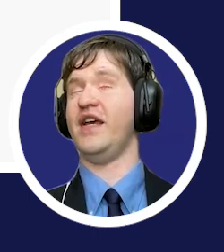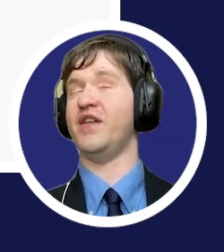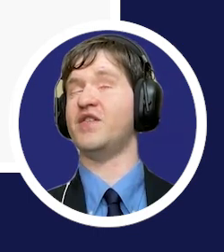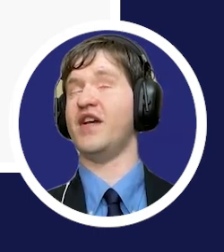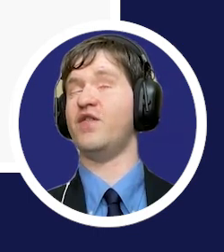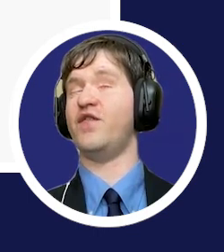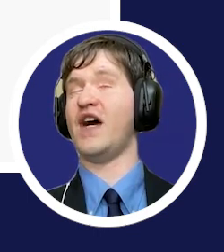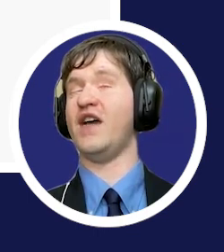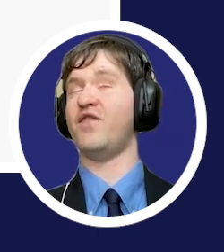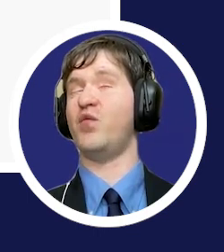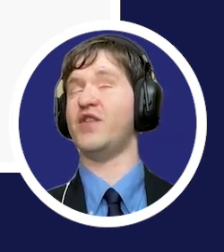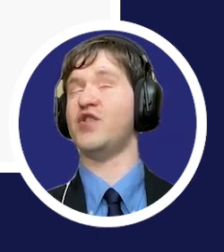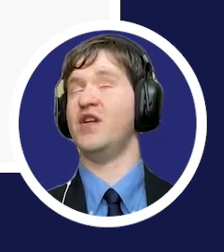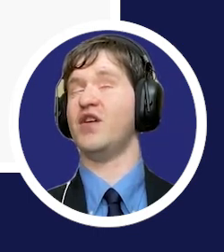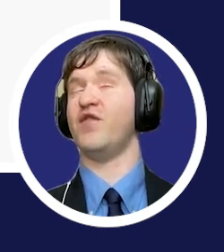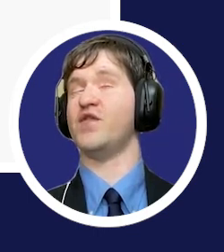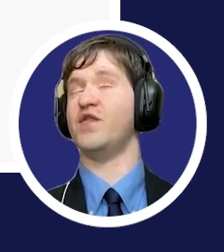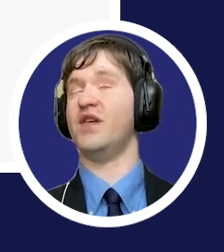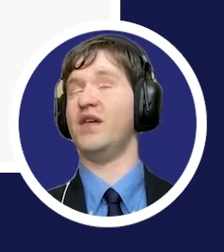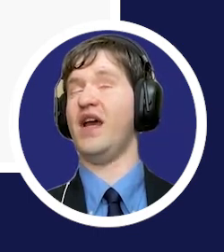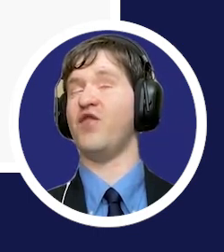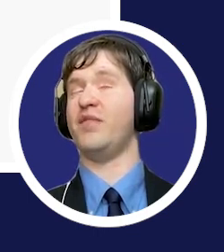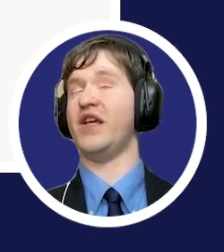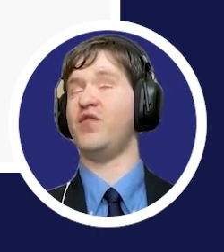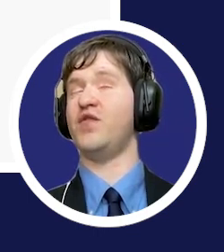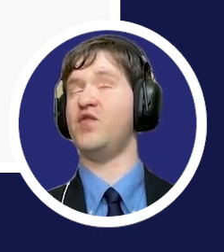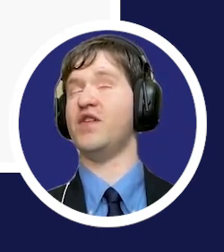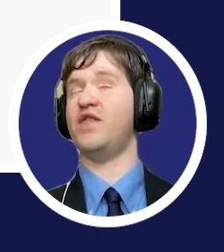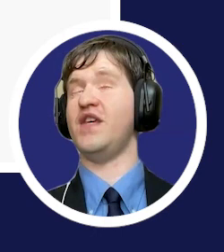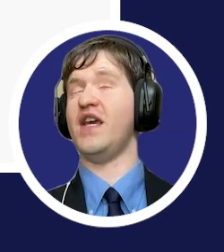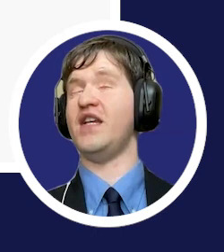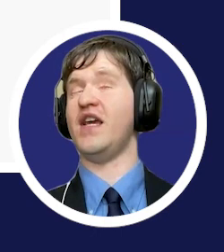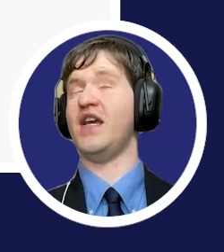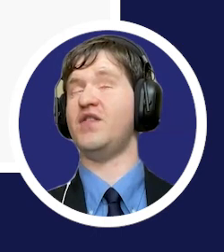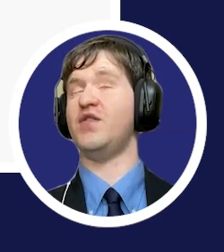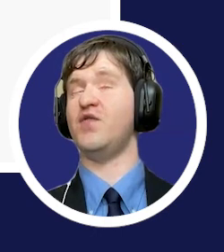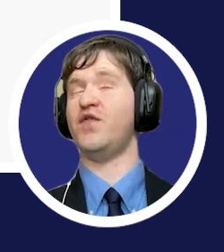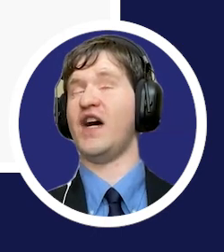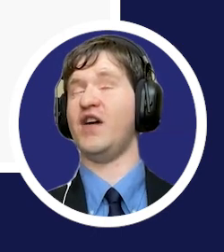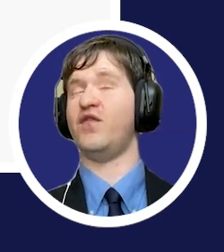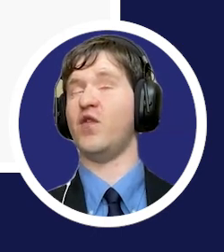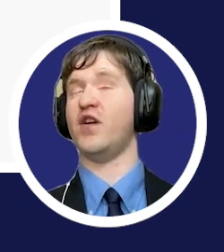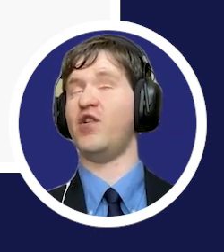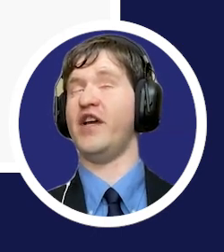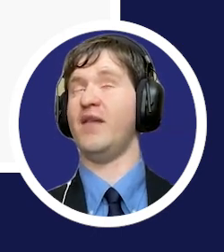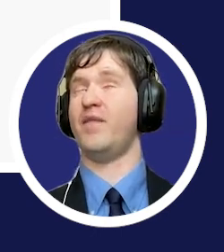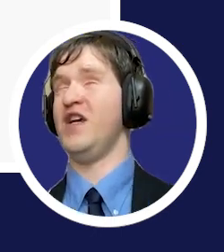and Title V, which covers everybody who is using the ADA to file for a claim.